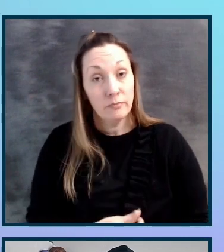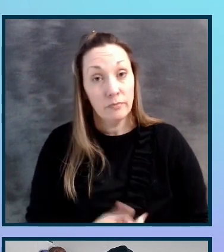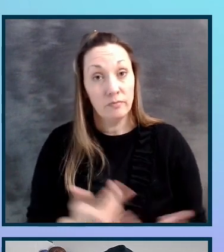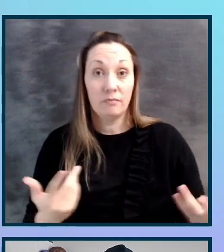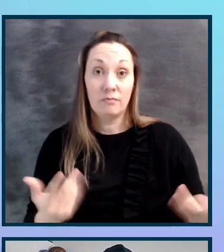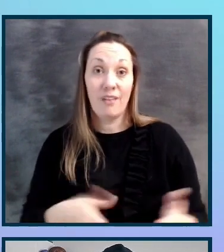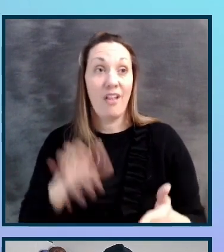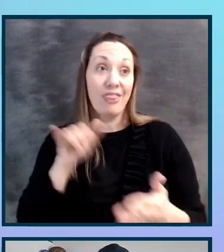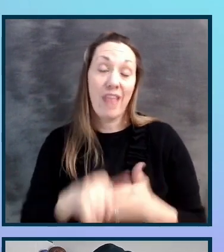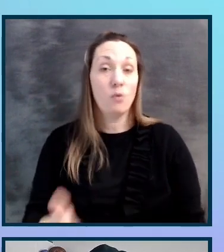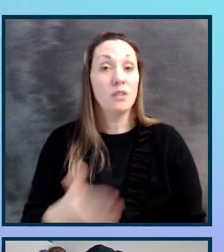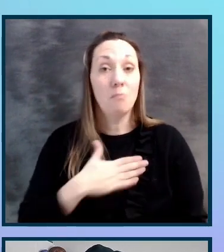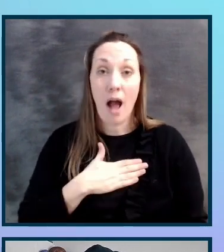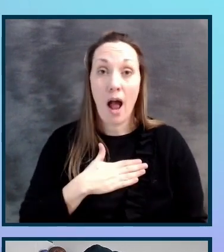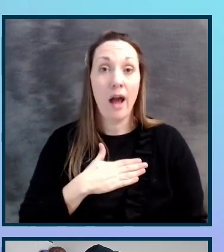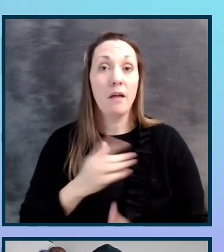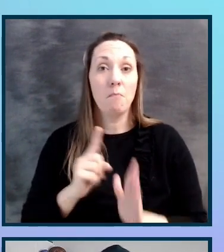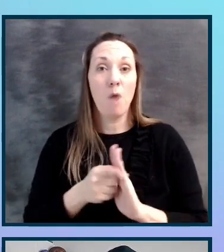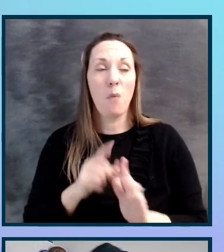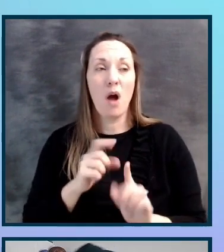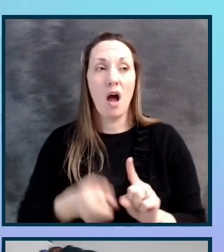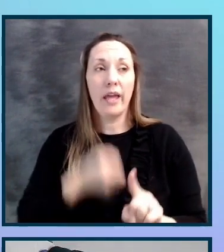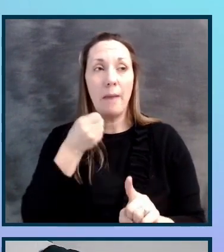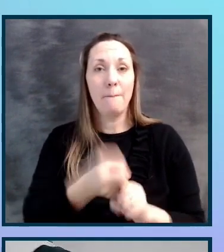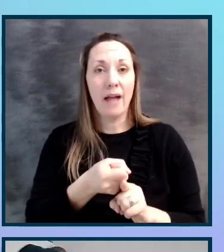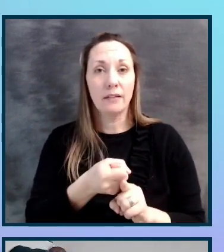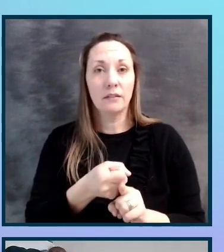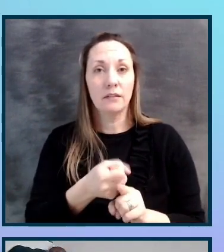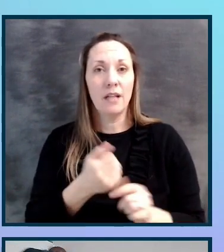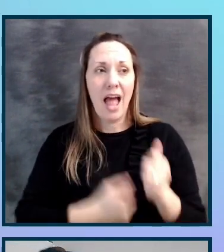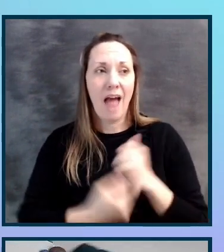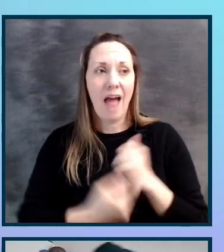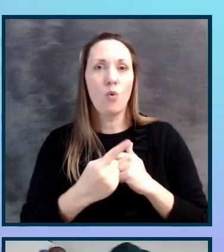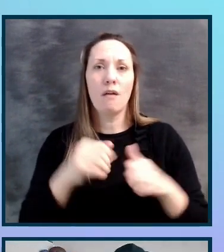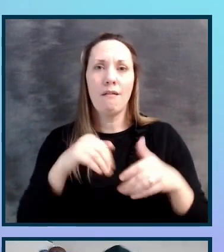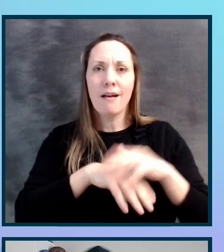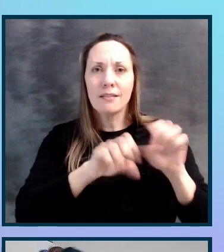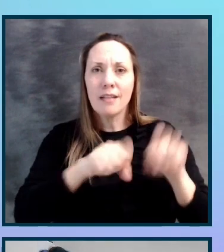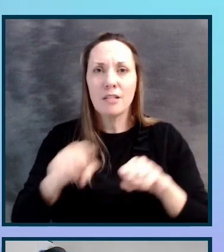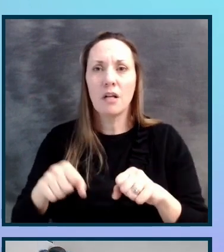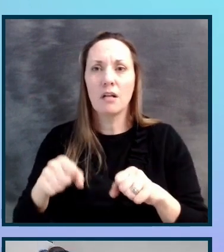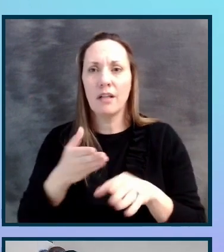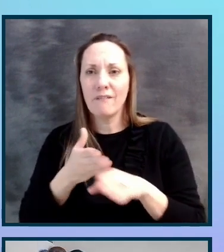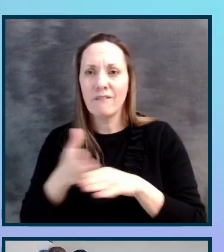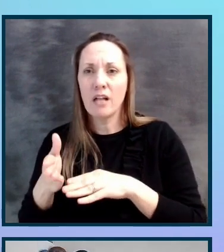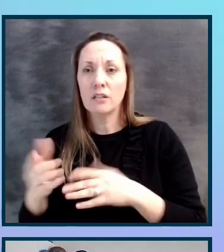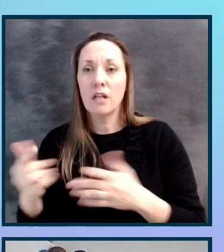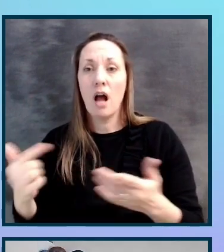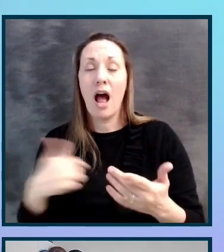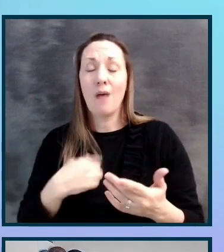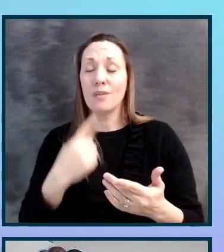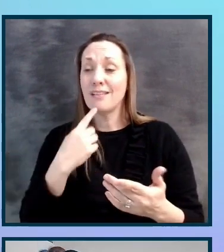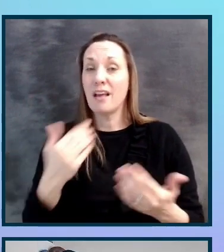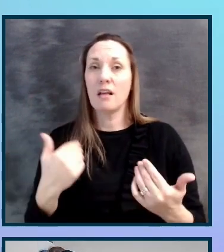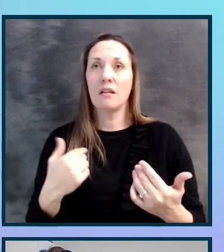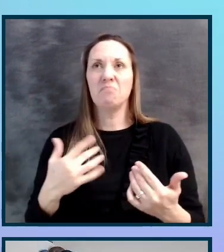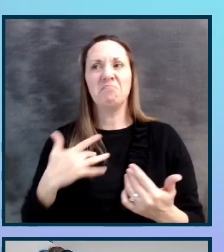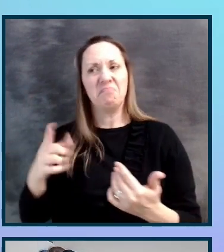that was my moment of impact. Everybody in the accessibility field that gets the accessibility field, I would say they have a moment of impact.